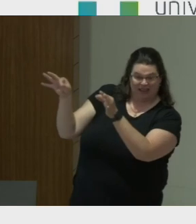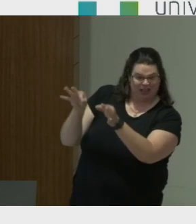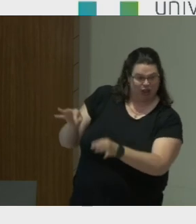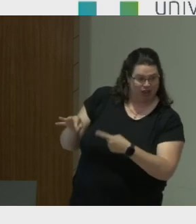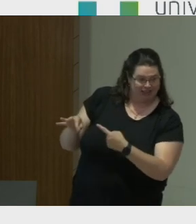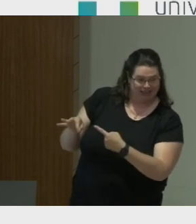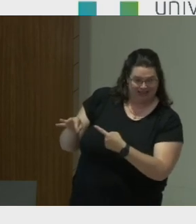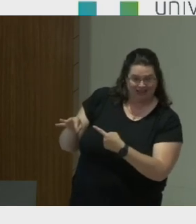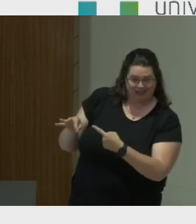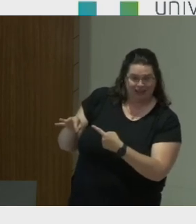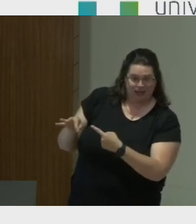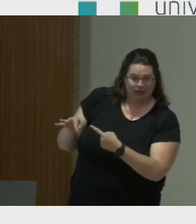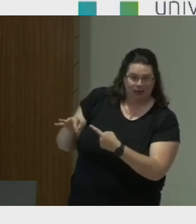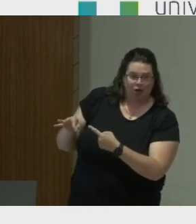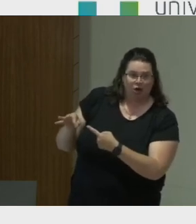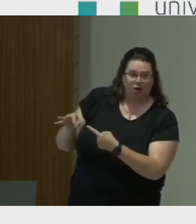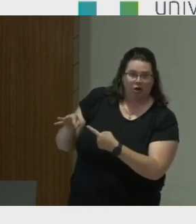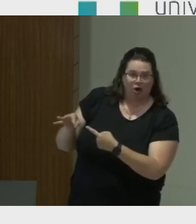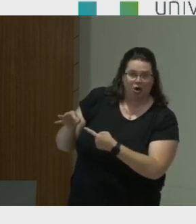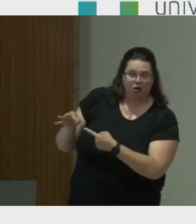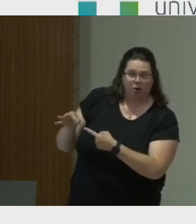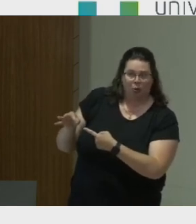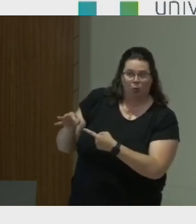create the consequences we have in that field.